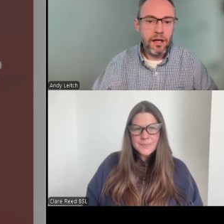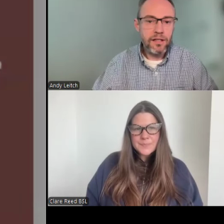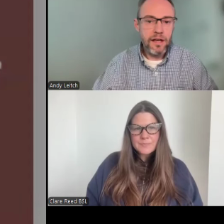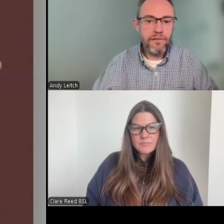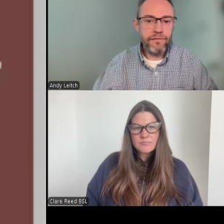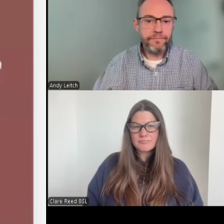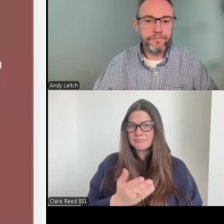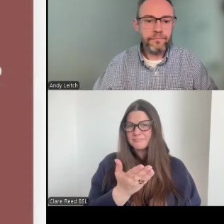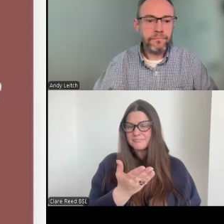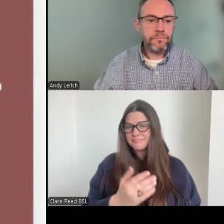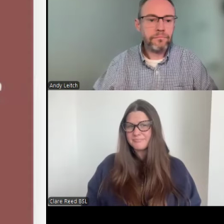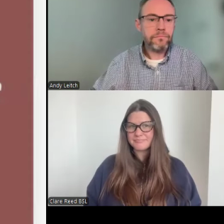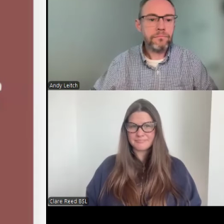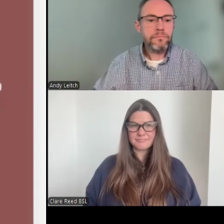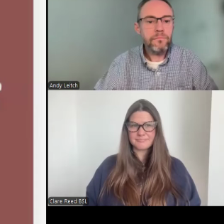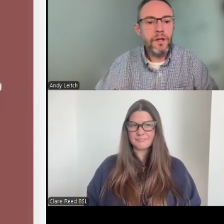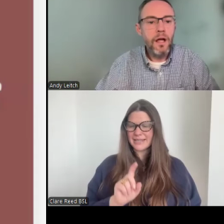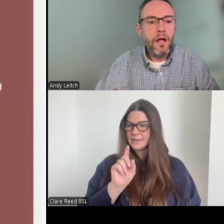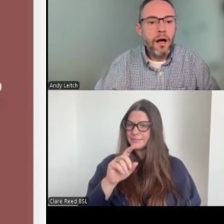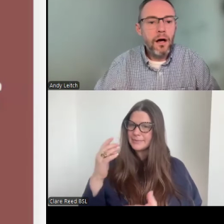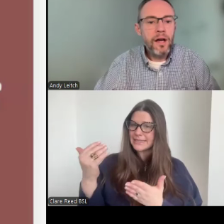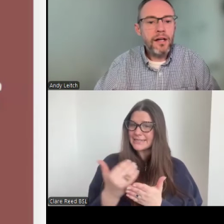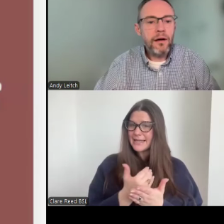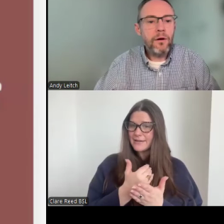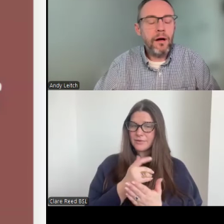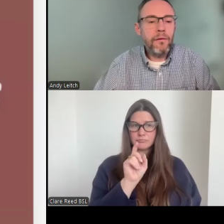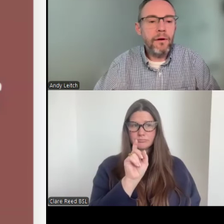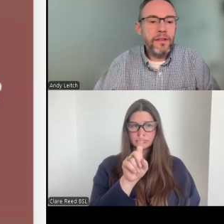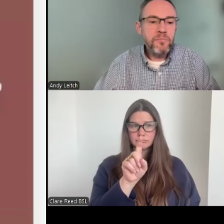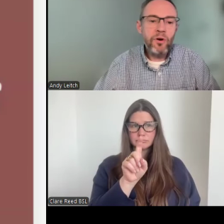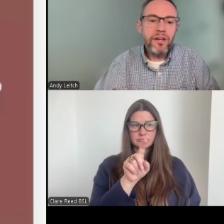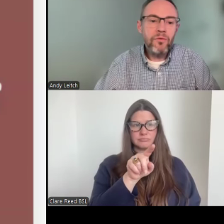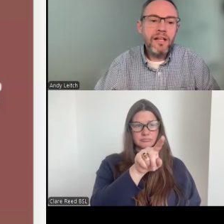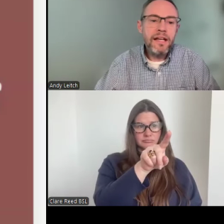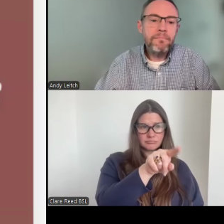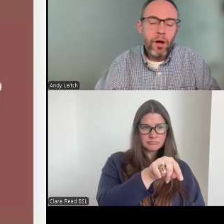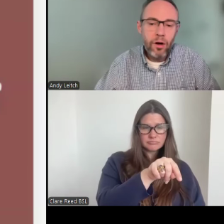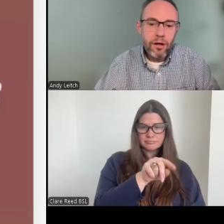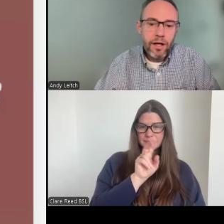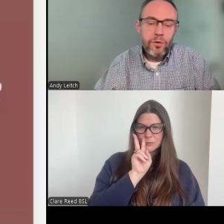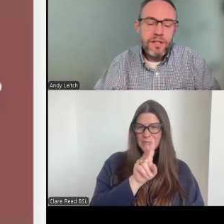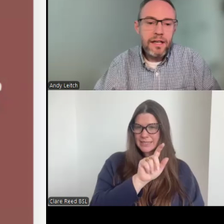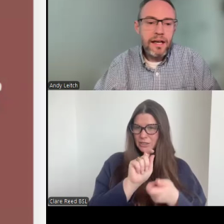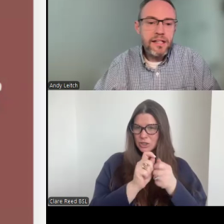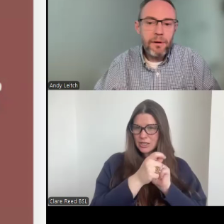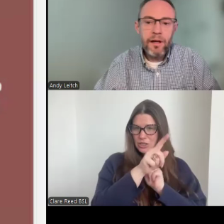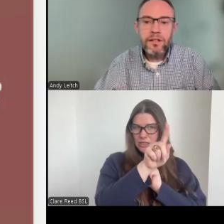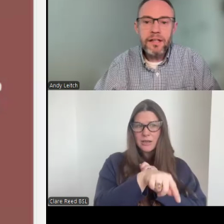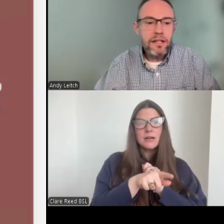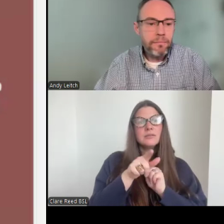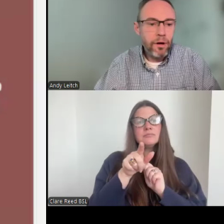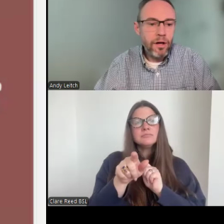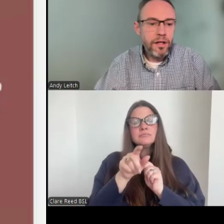Click Save. Okay. Now, at this point, I don't really need a blog, I can always add it later, but I'm going to delete the blog.